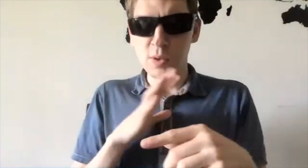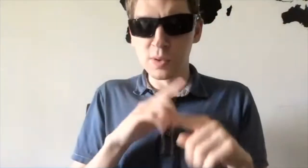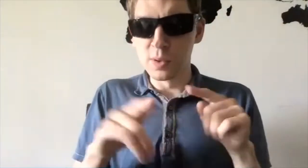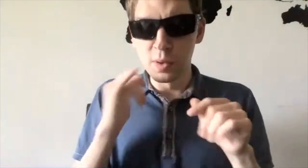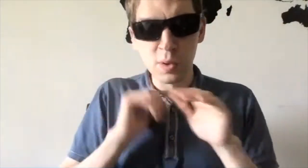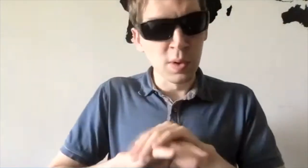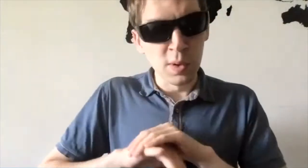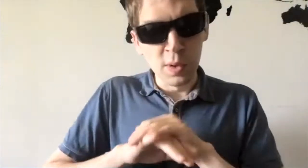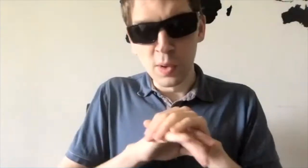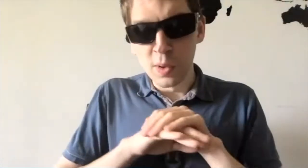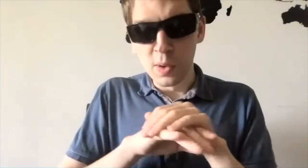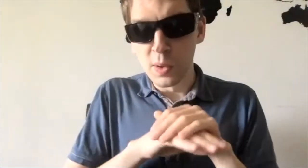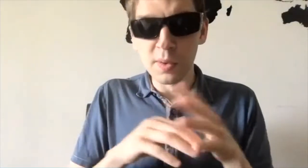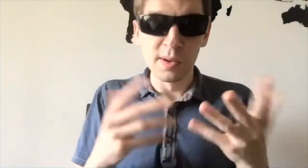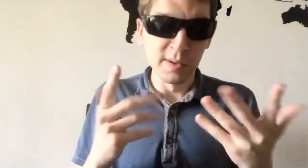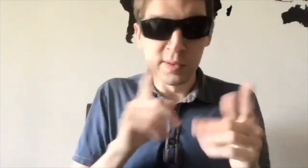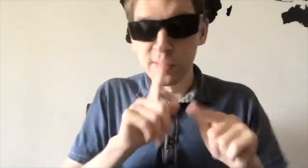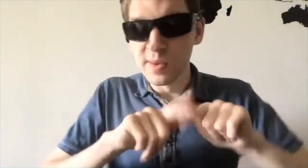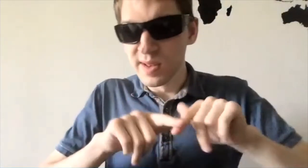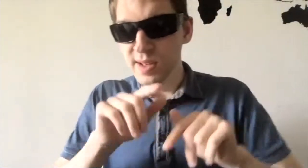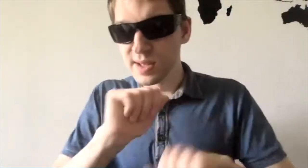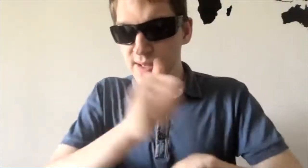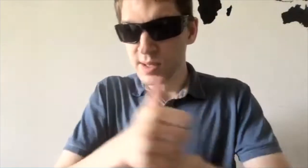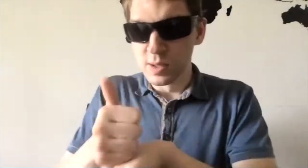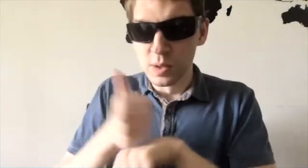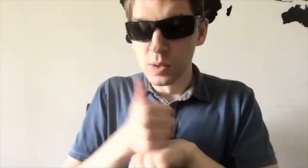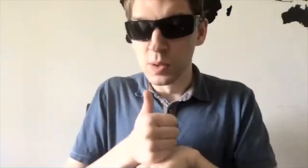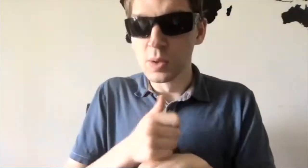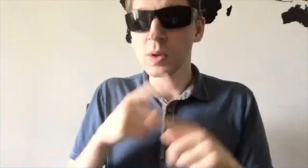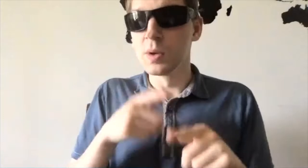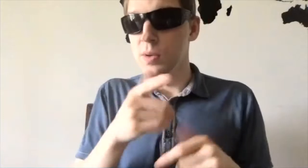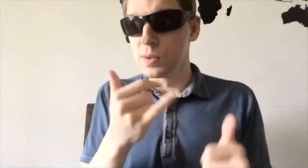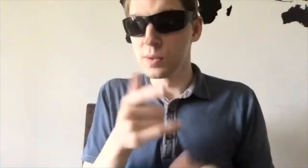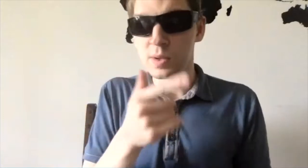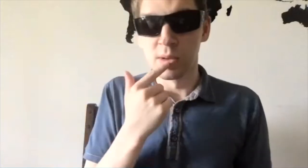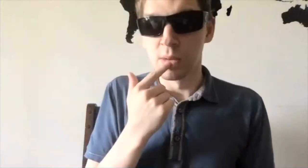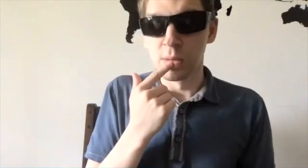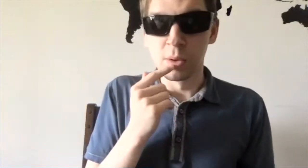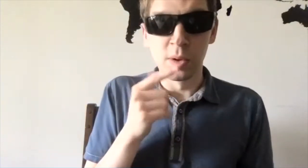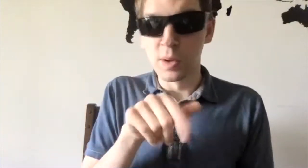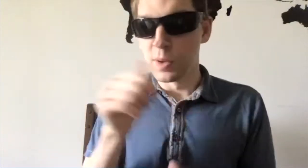making sure you're anchoring yourself, not going all over the place.